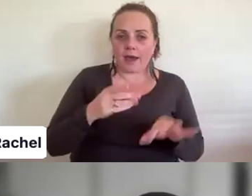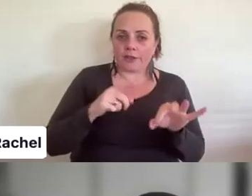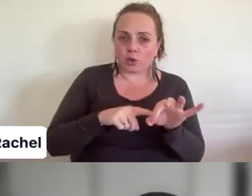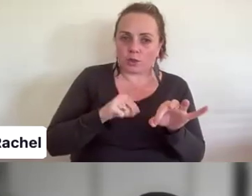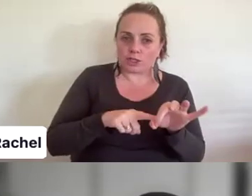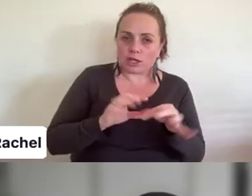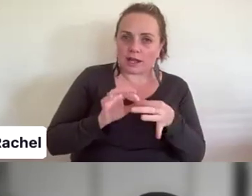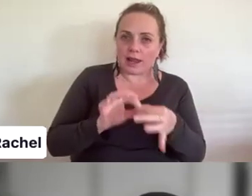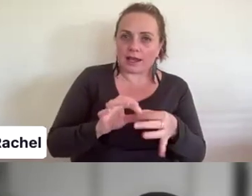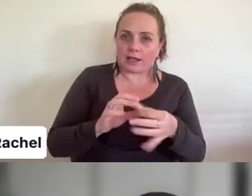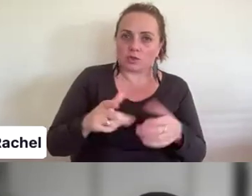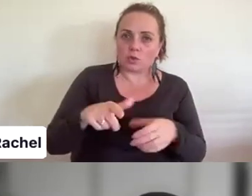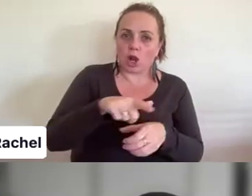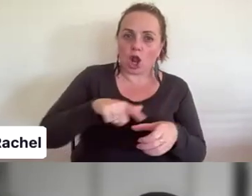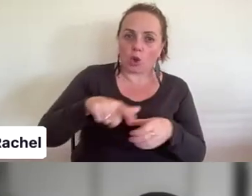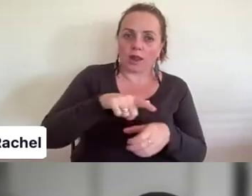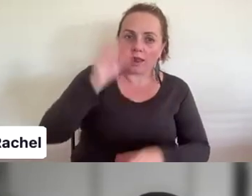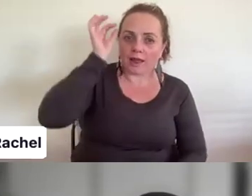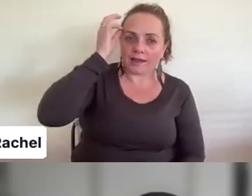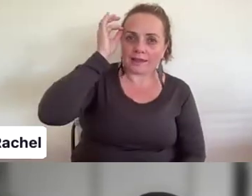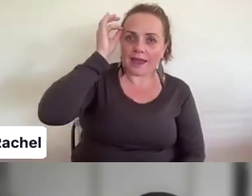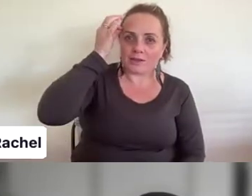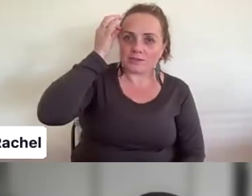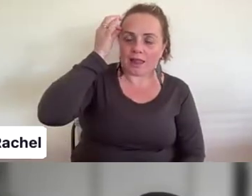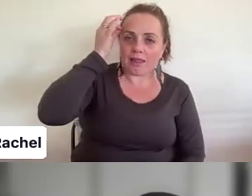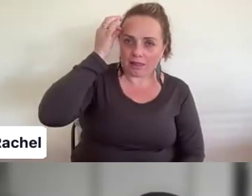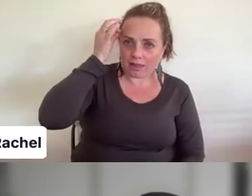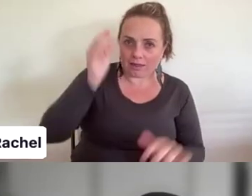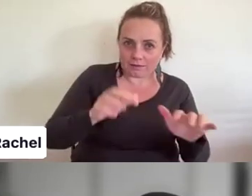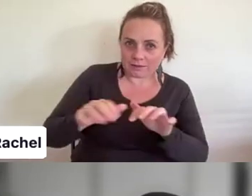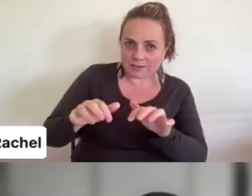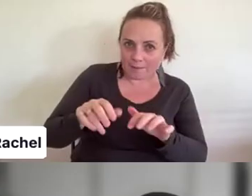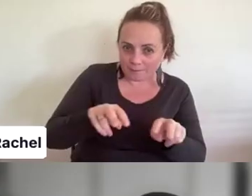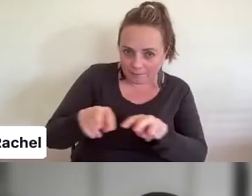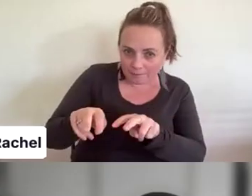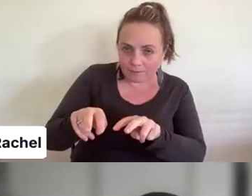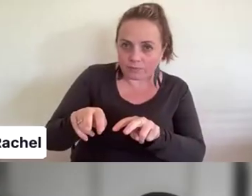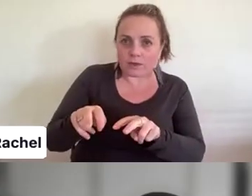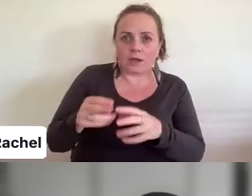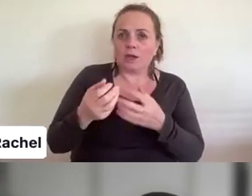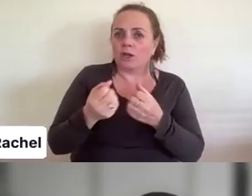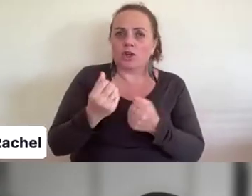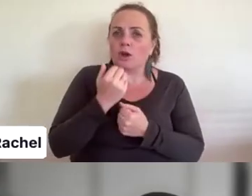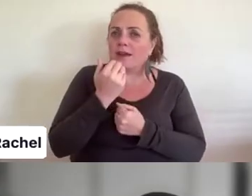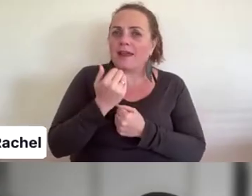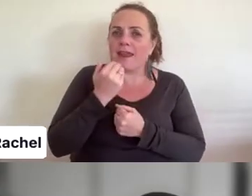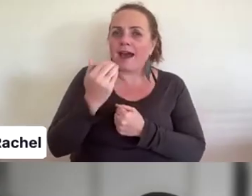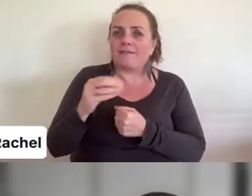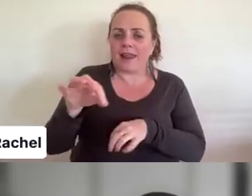the local council from Sacha Dylan is "We don't have enough leverage. Rights to do not resonate